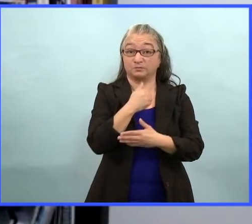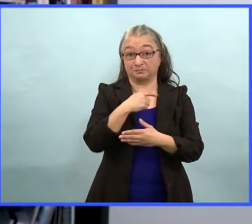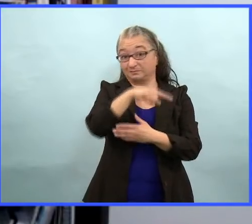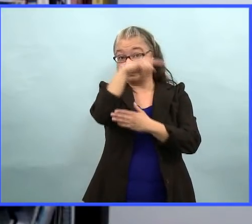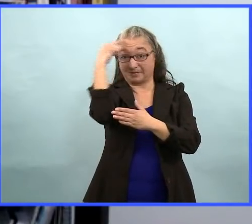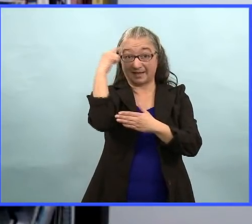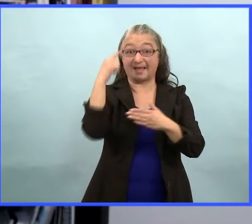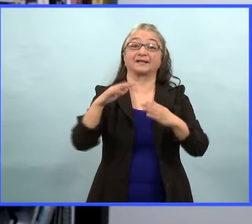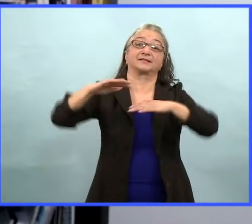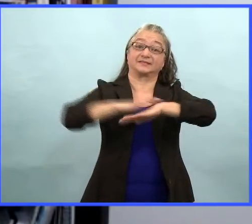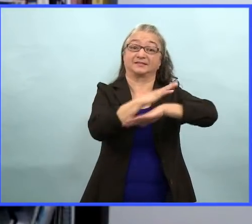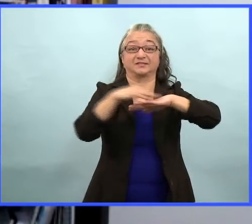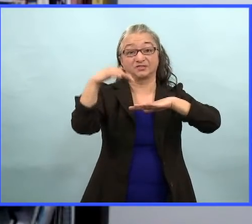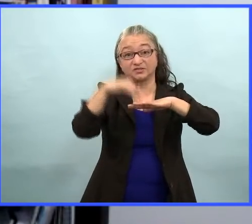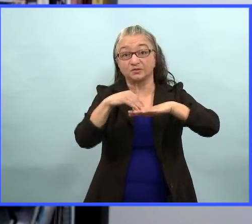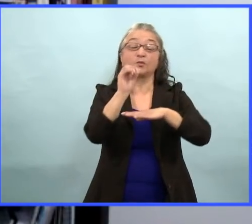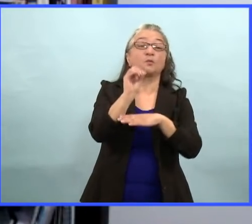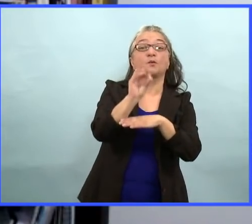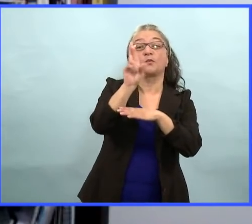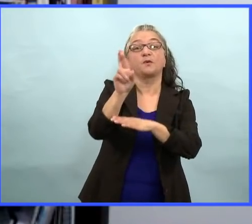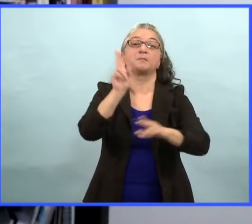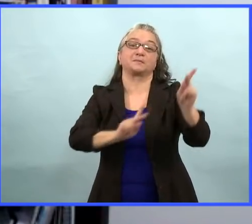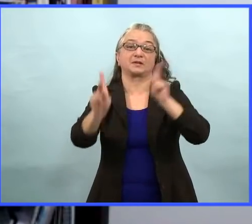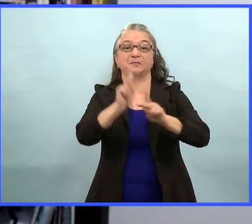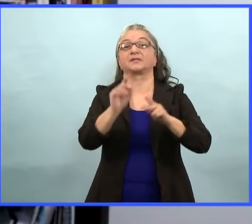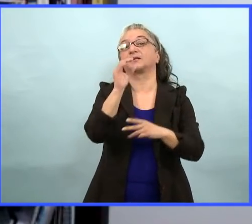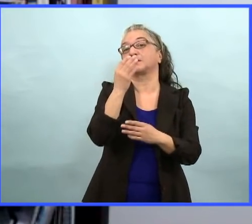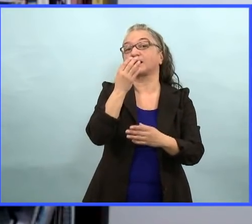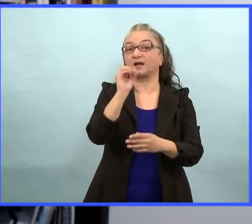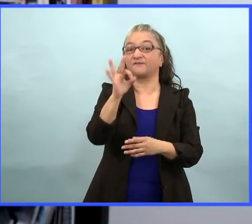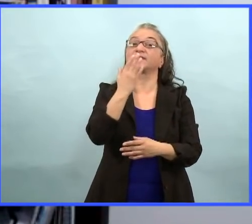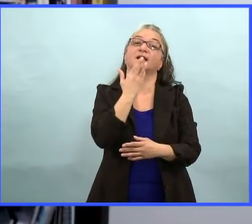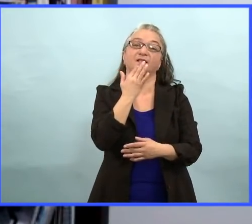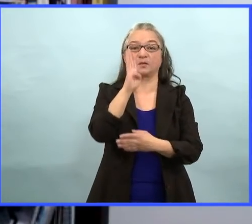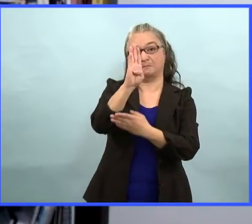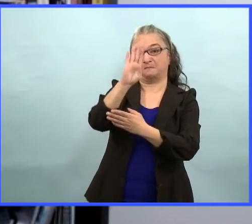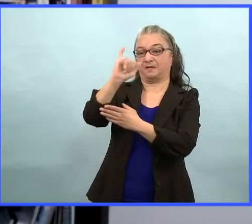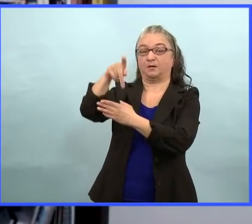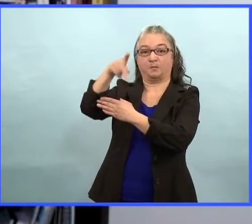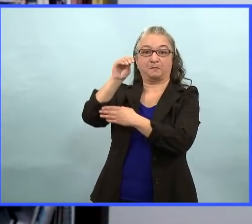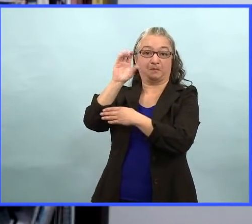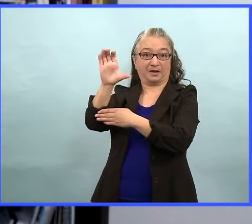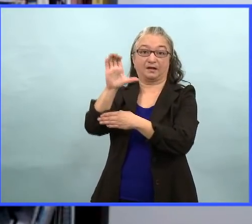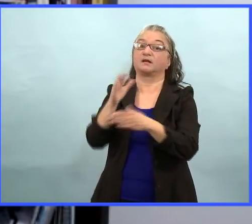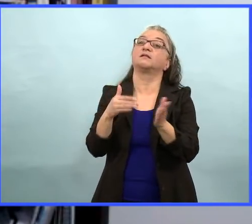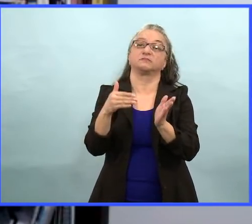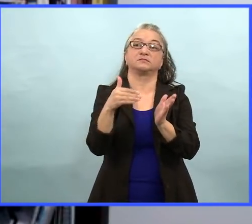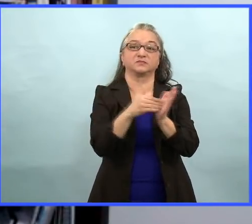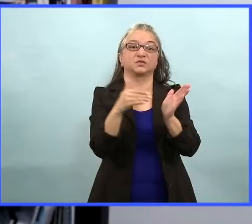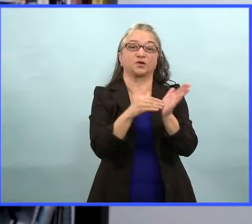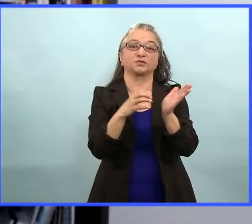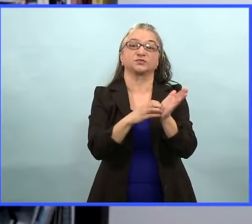color and dr mateer will share some data and speak to some of the most pressing impacts of coven 19